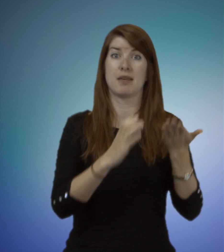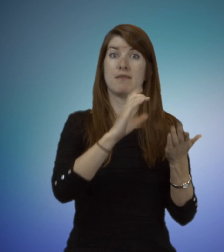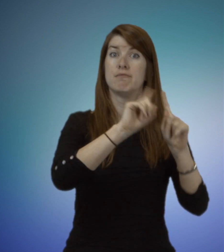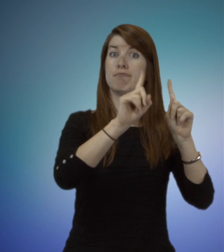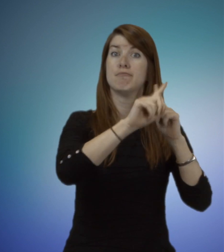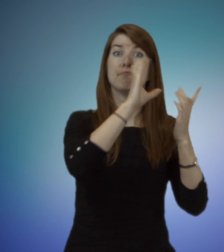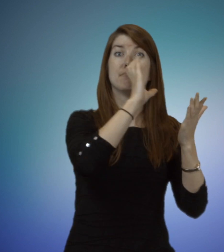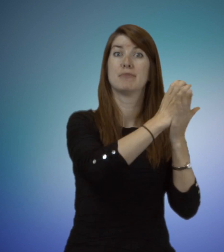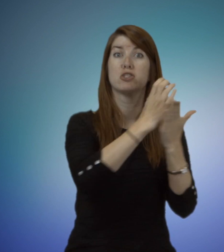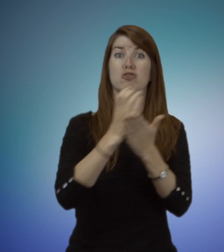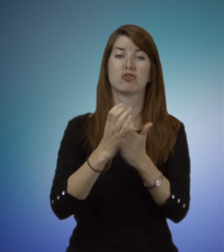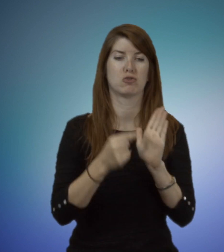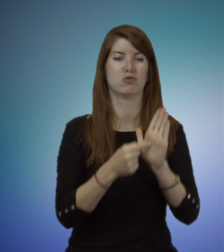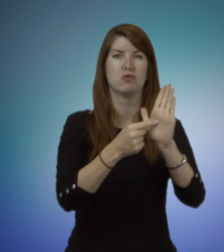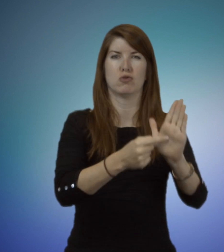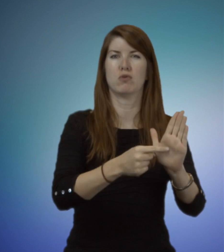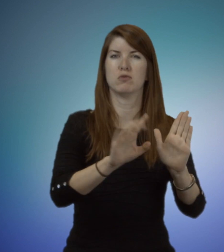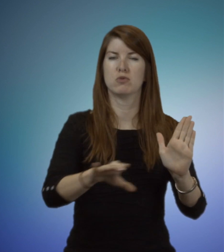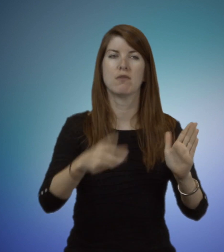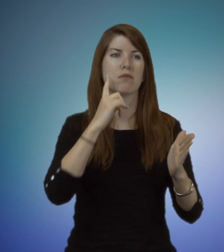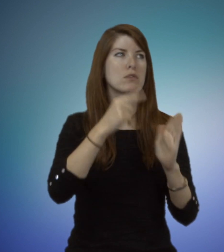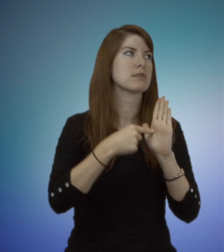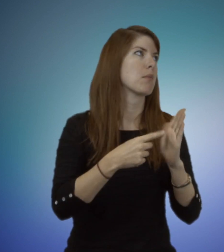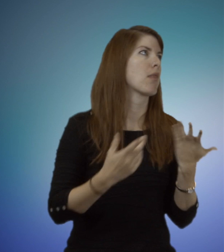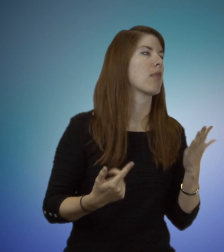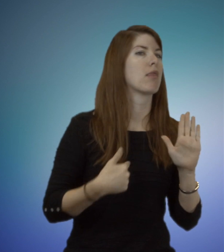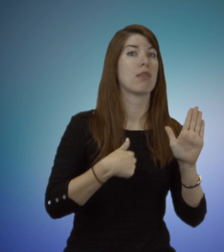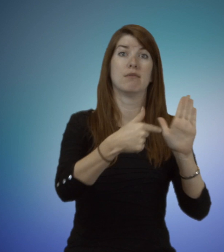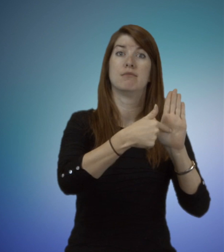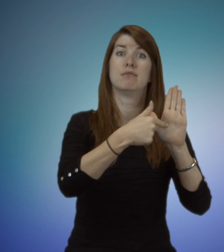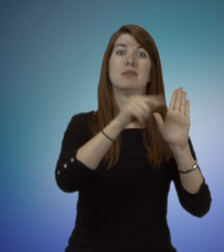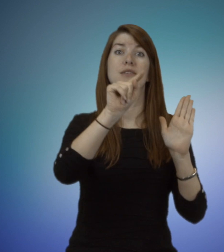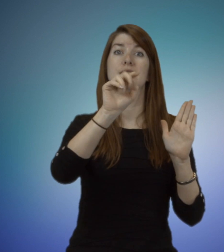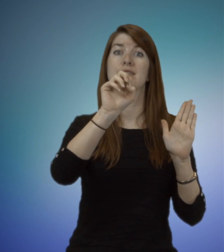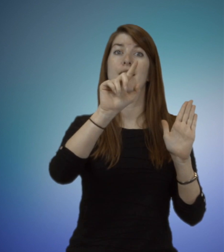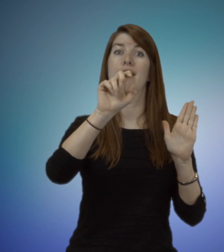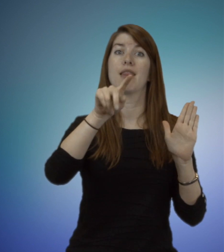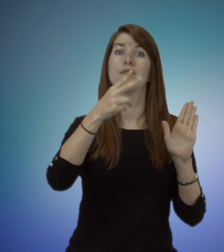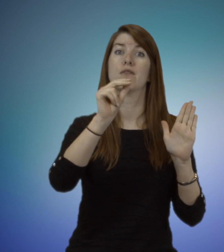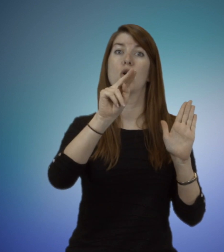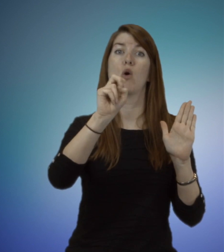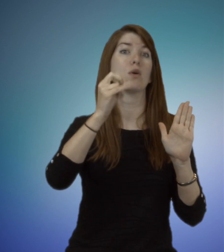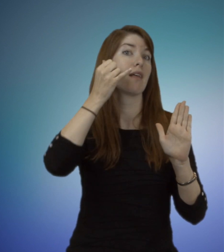and what we're assessing during these specific articulation tests is if a child can say all